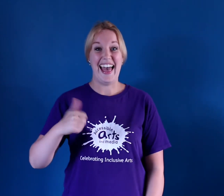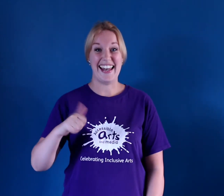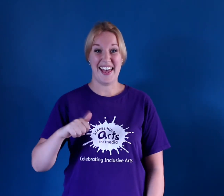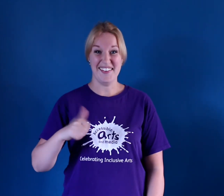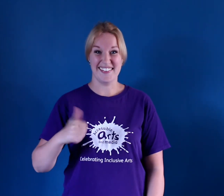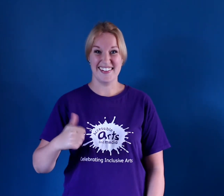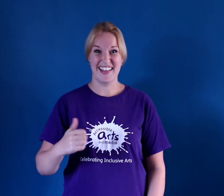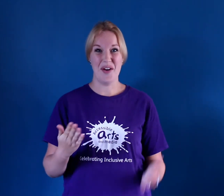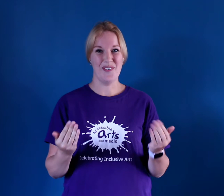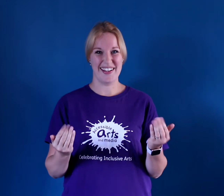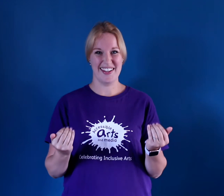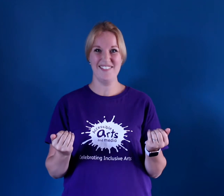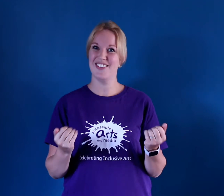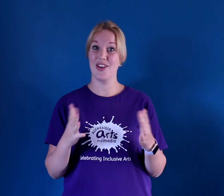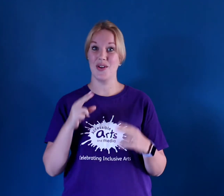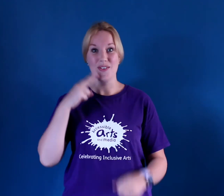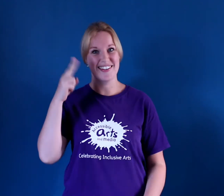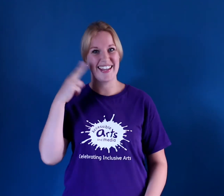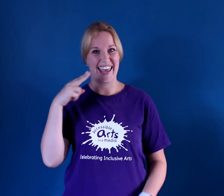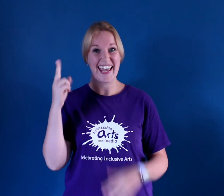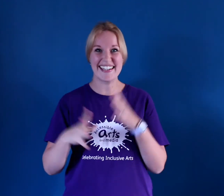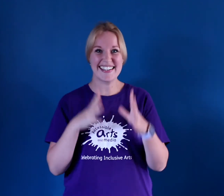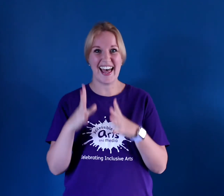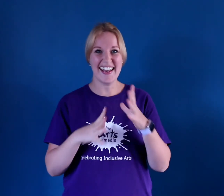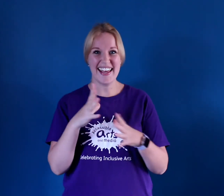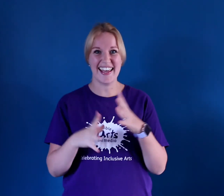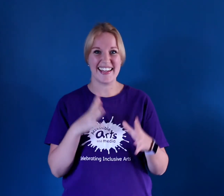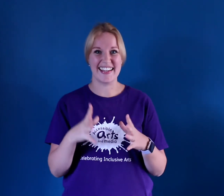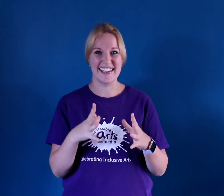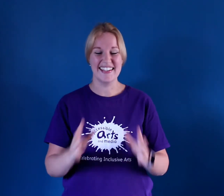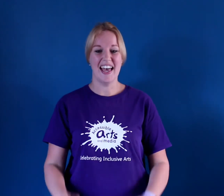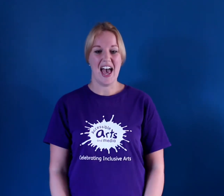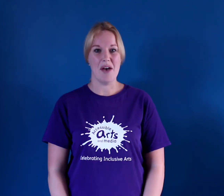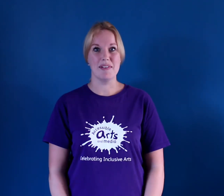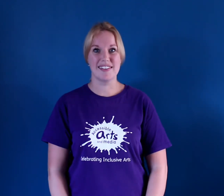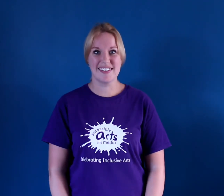Hello, welcome to singing and signing.